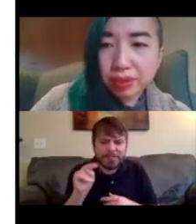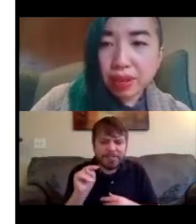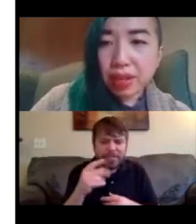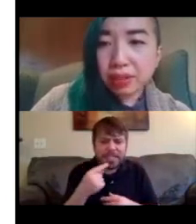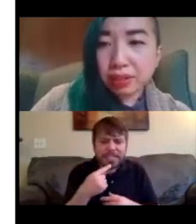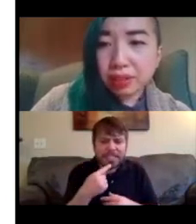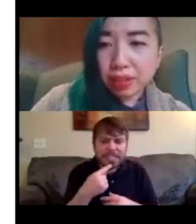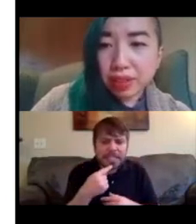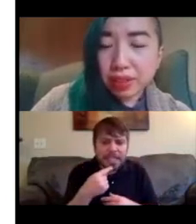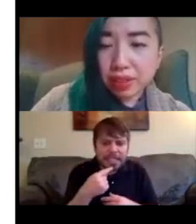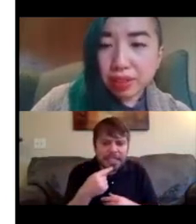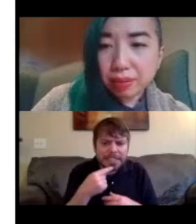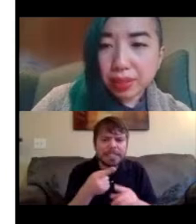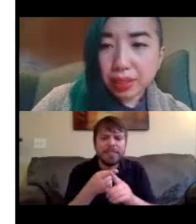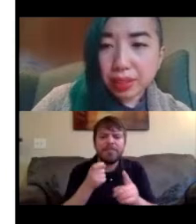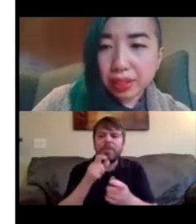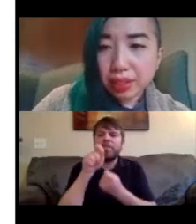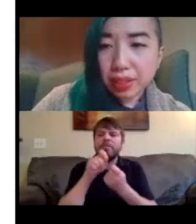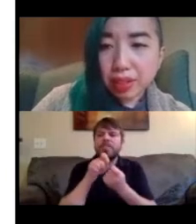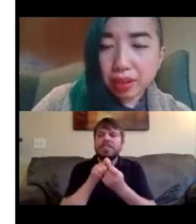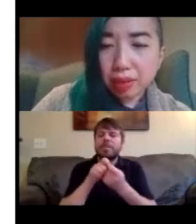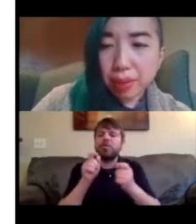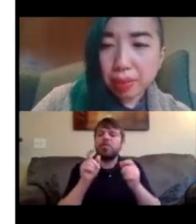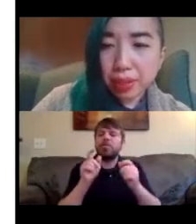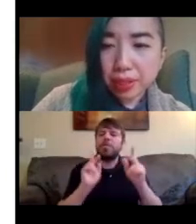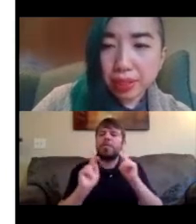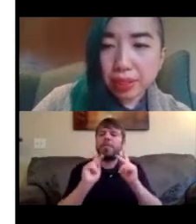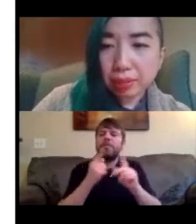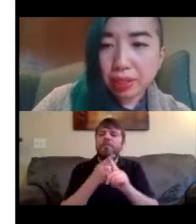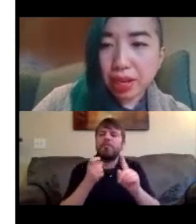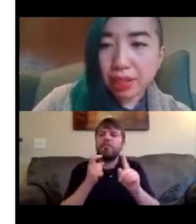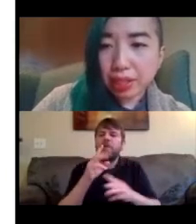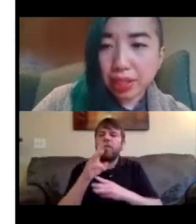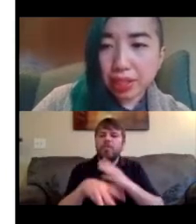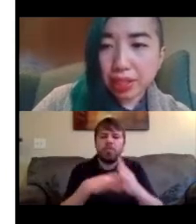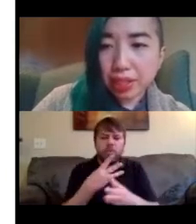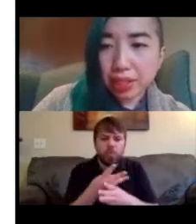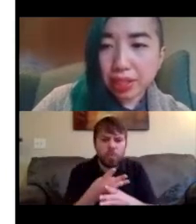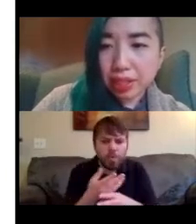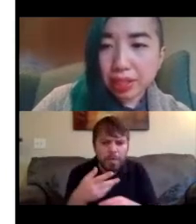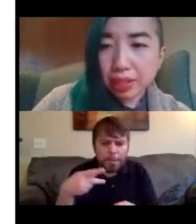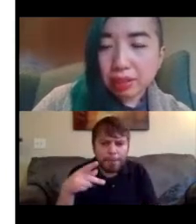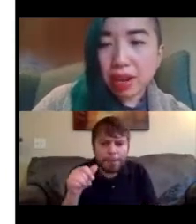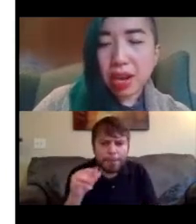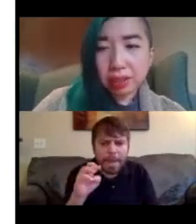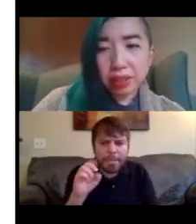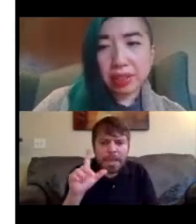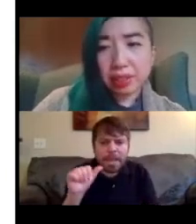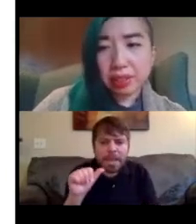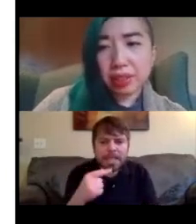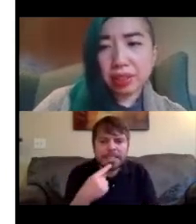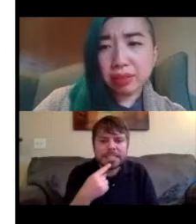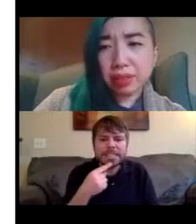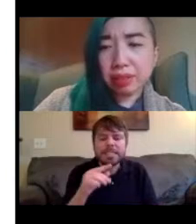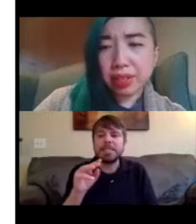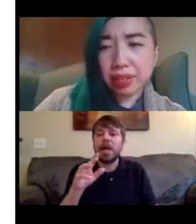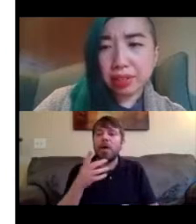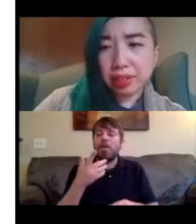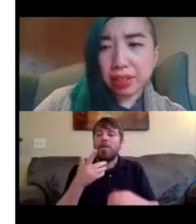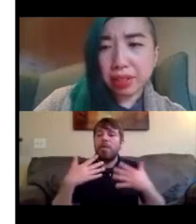Ah, that's pleasing. Pamela says mortality. Wow, this is really rich. Thank you.